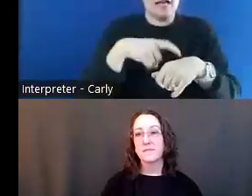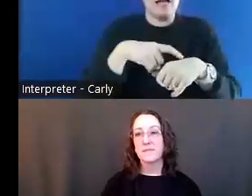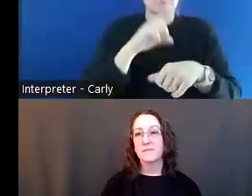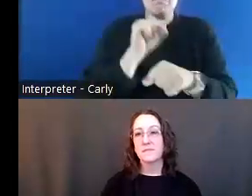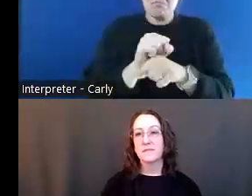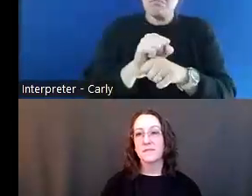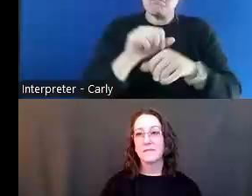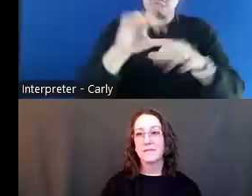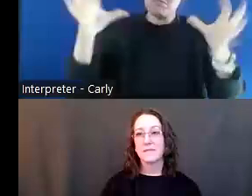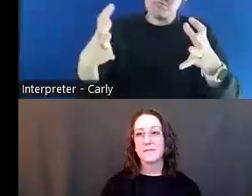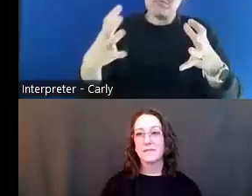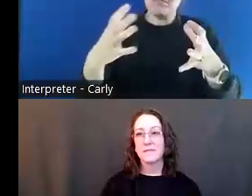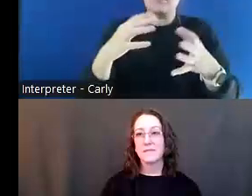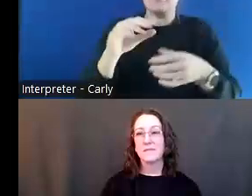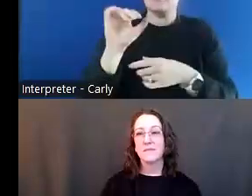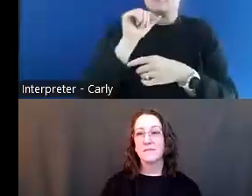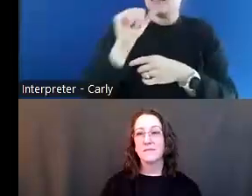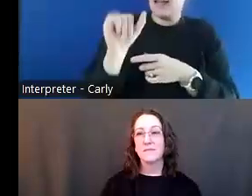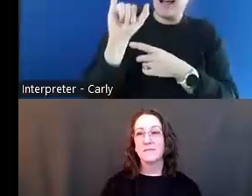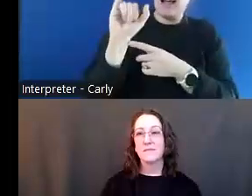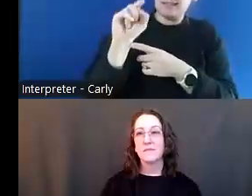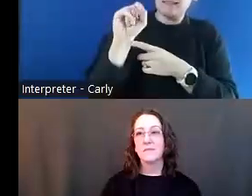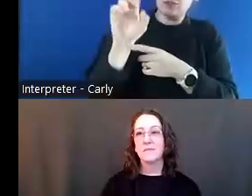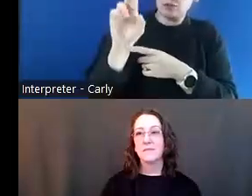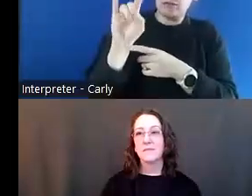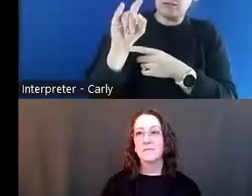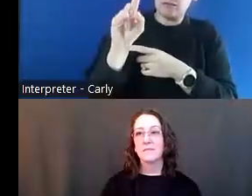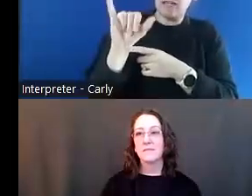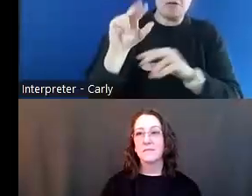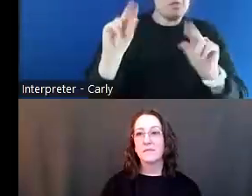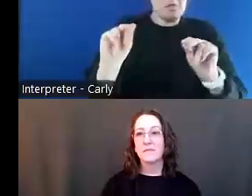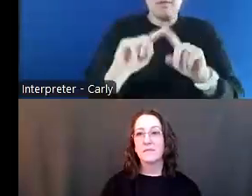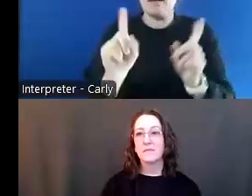disciplinary rather than interdisciplinary meaning that we have overlap in our spheres and there are